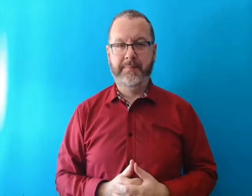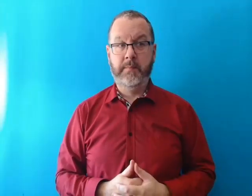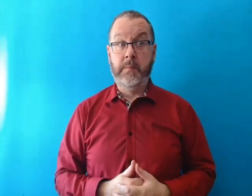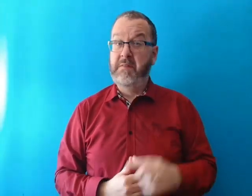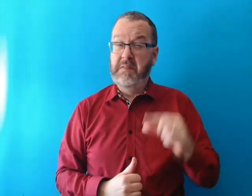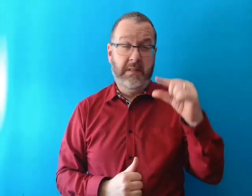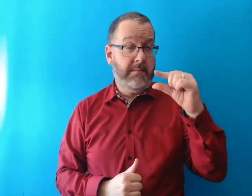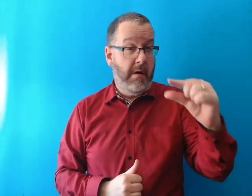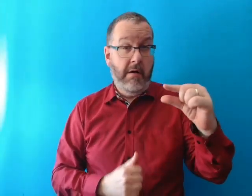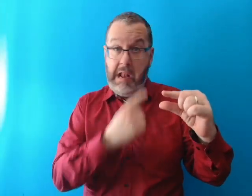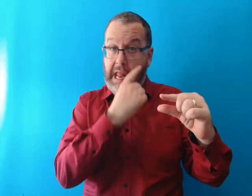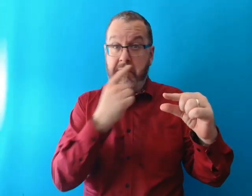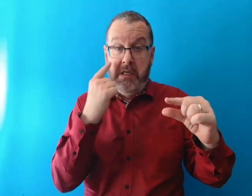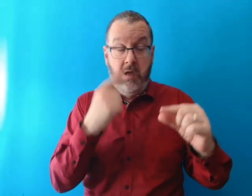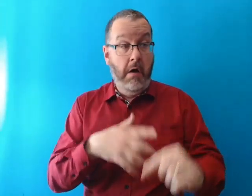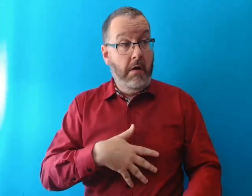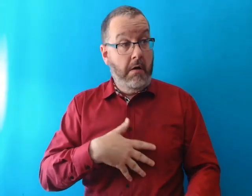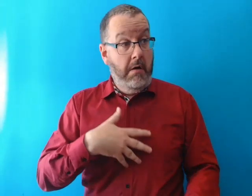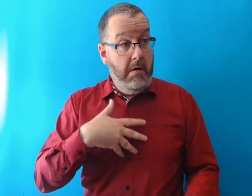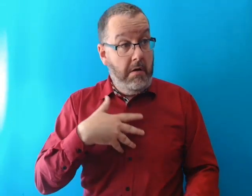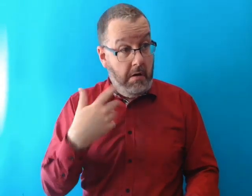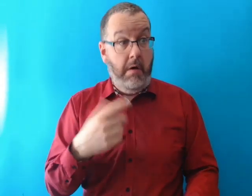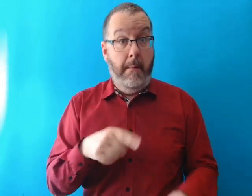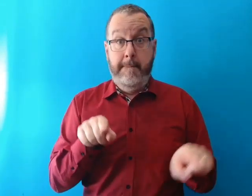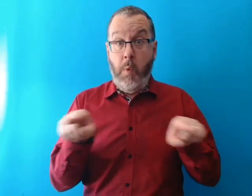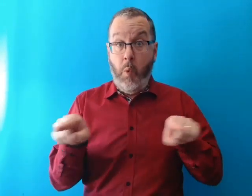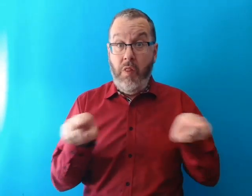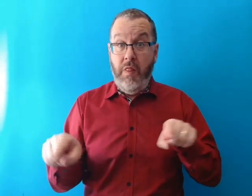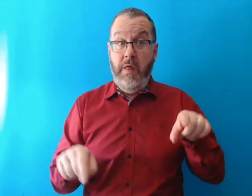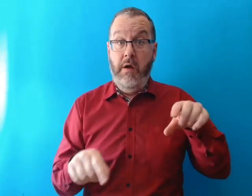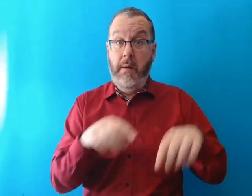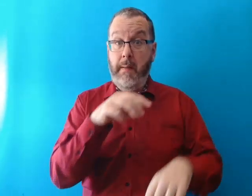It’s a very small piece of evidence, but makes sense –